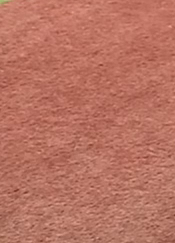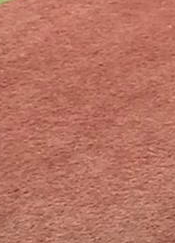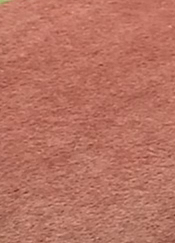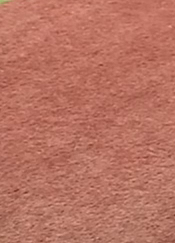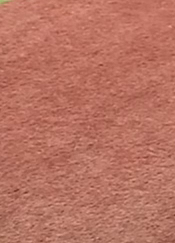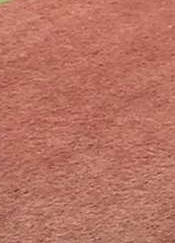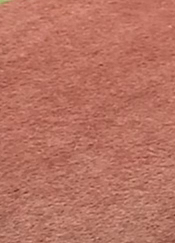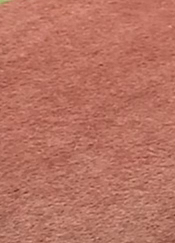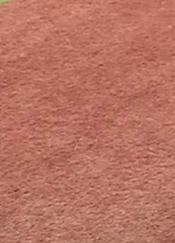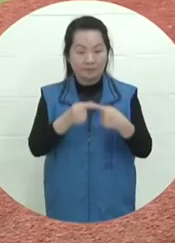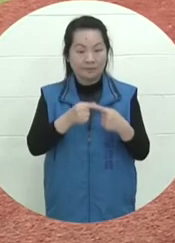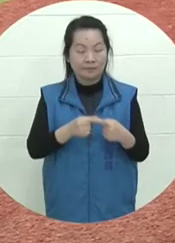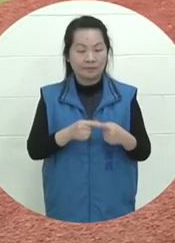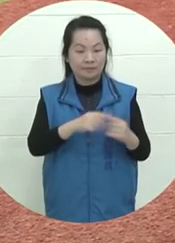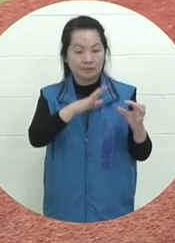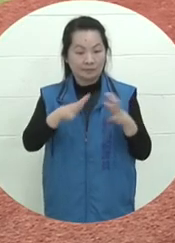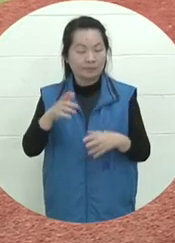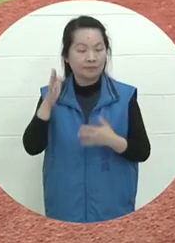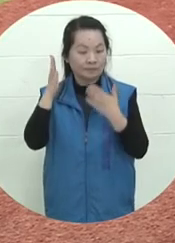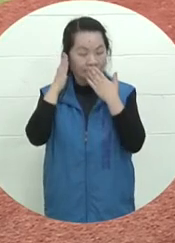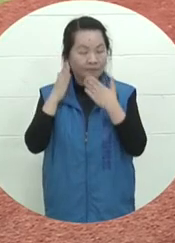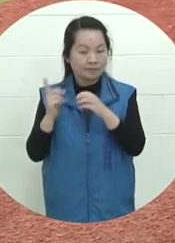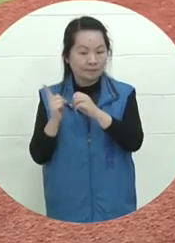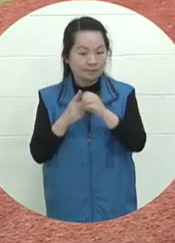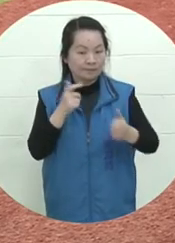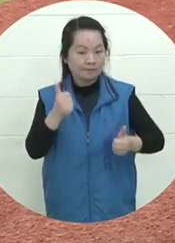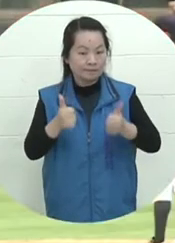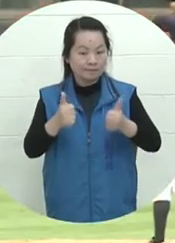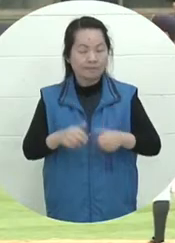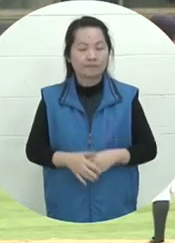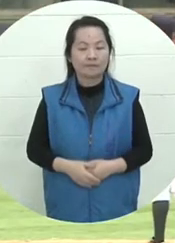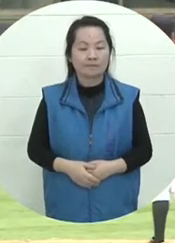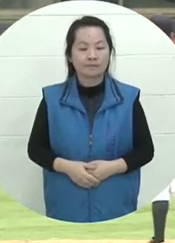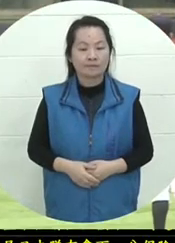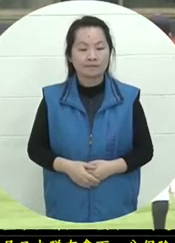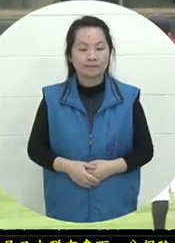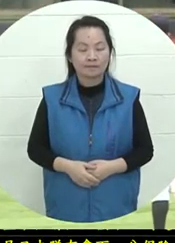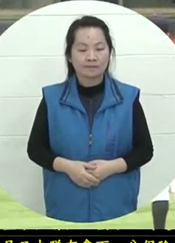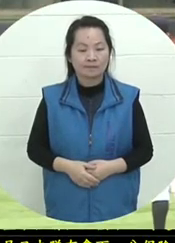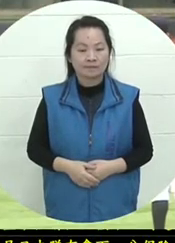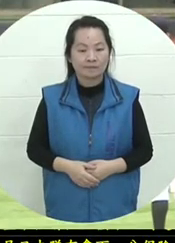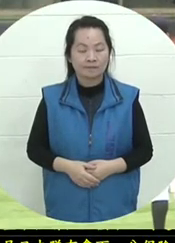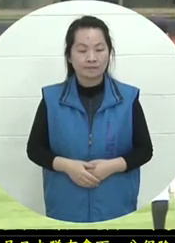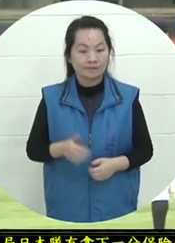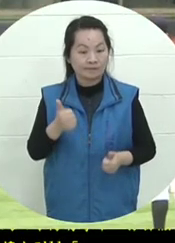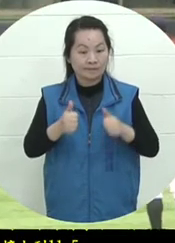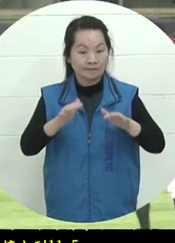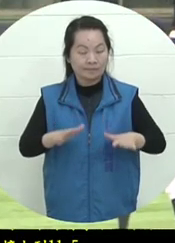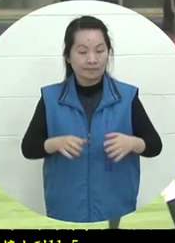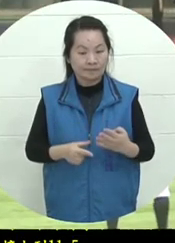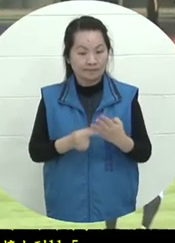back to the first World Cup. At the Deaf Baseball Championship, in the second half of the fourth inning,